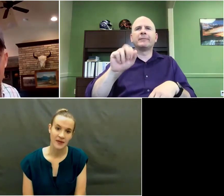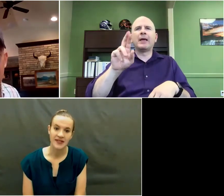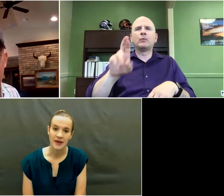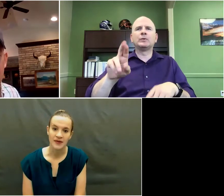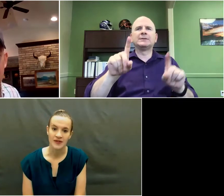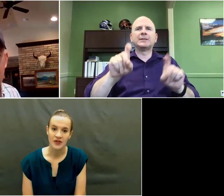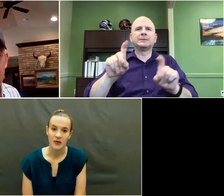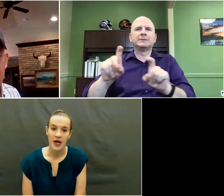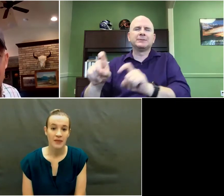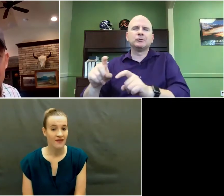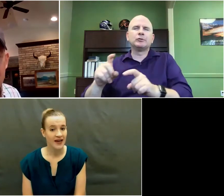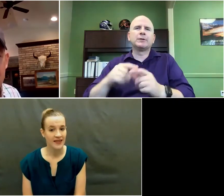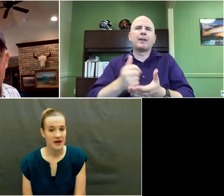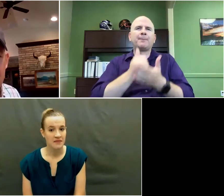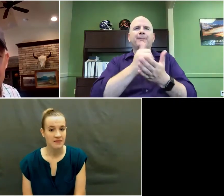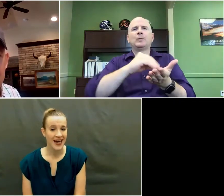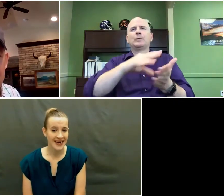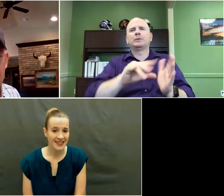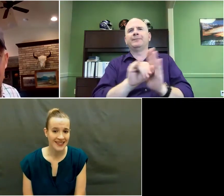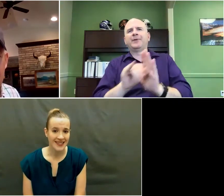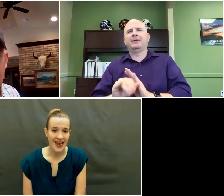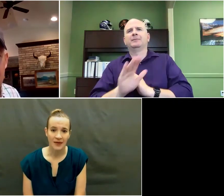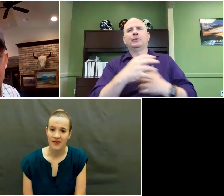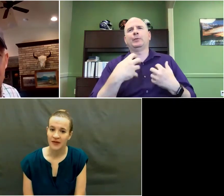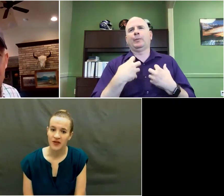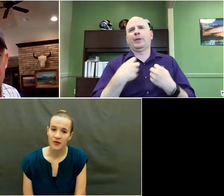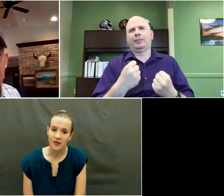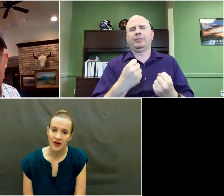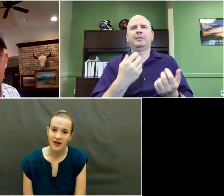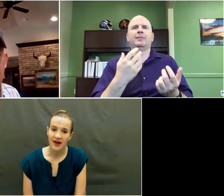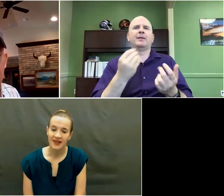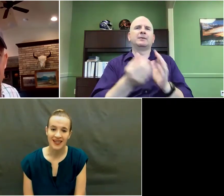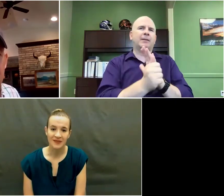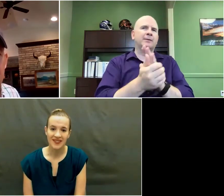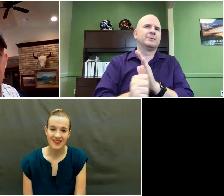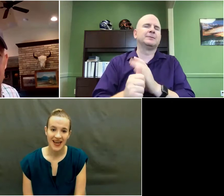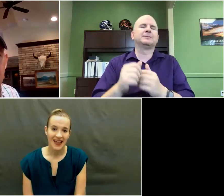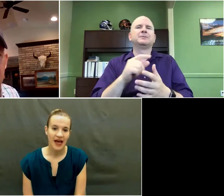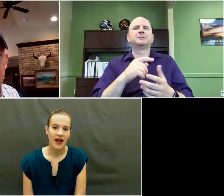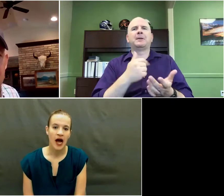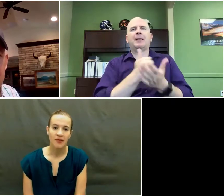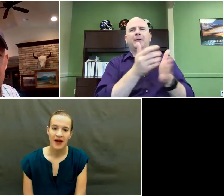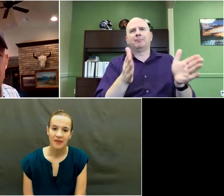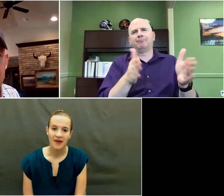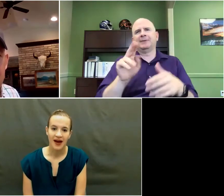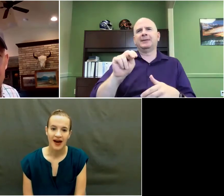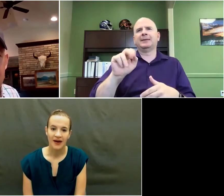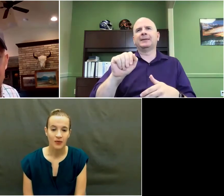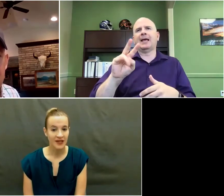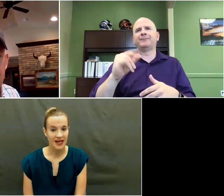was able to provide them guidance and provide them with career assessments that was help them realize